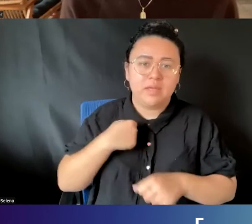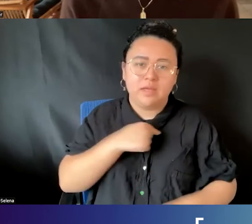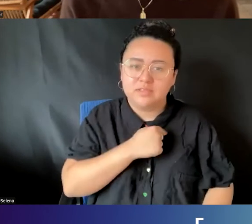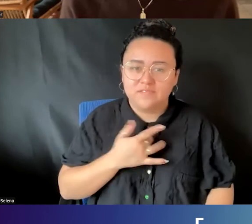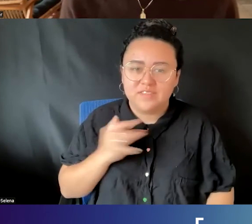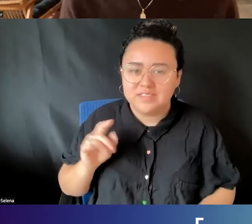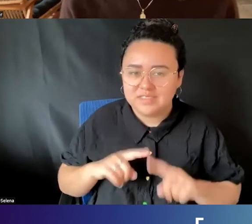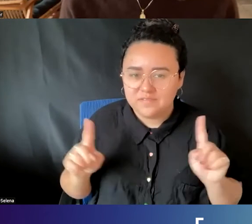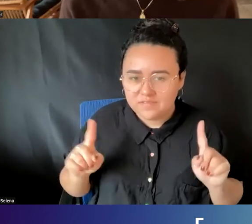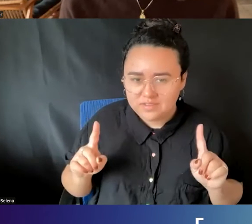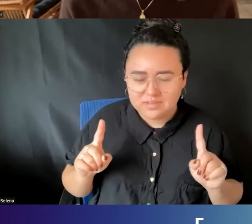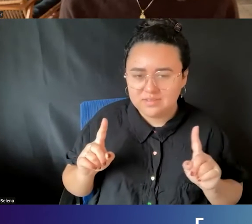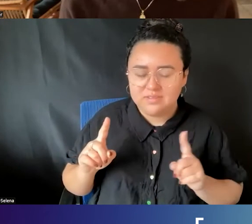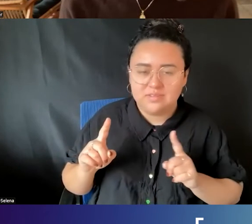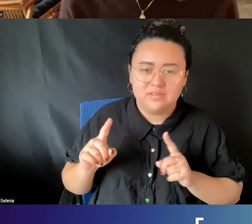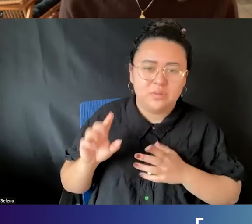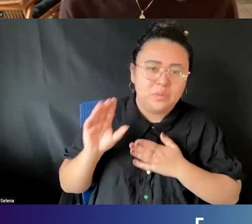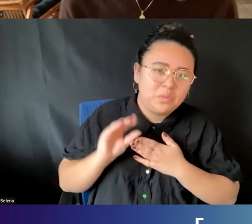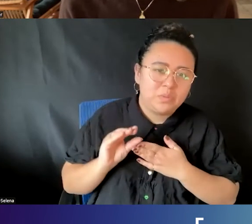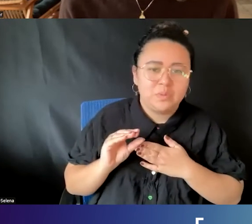And I should have added also that like there are so many opportunities